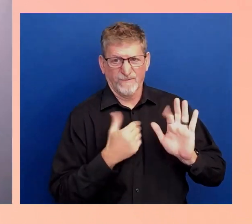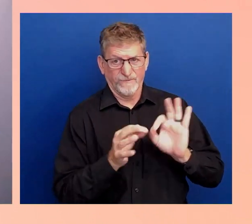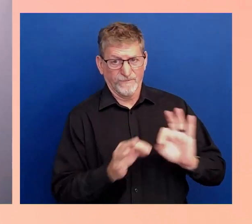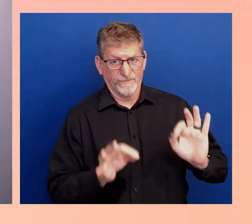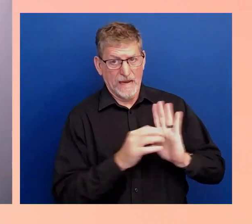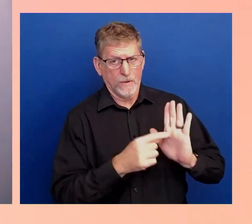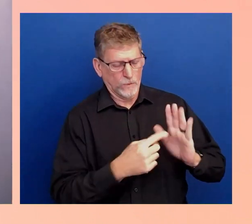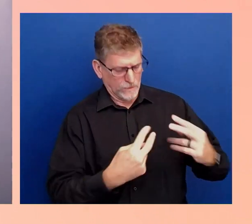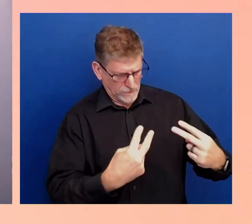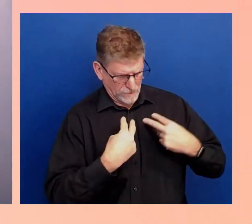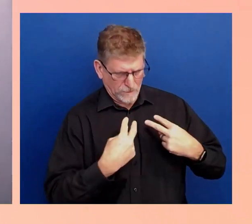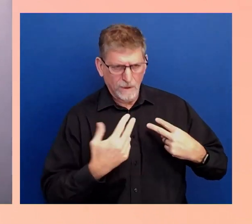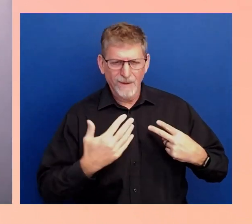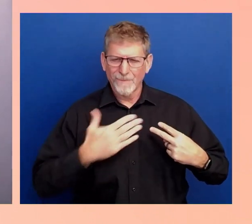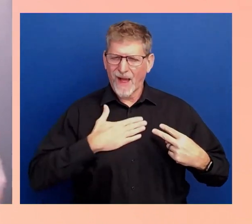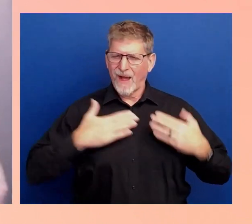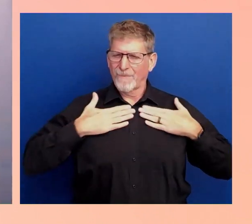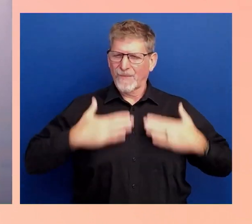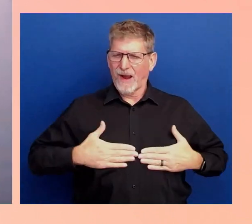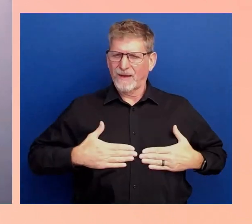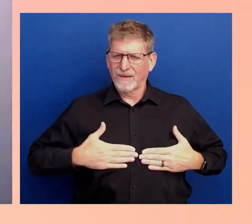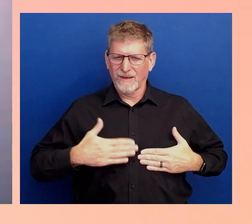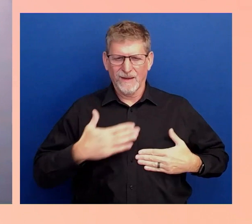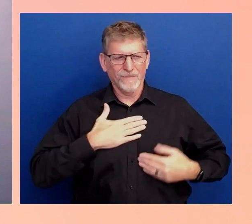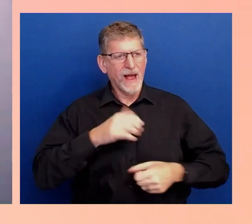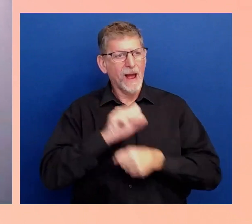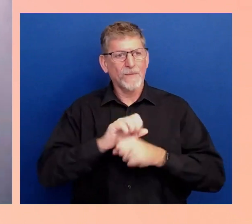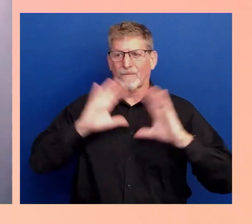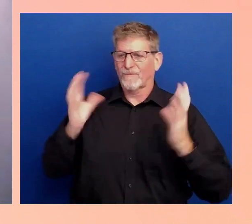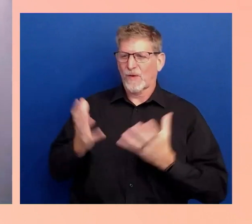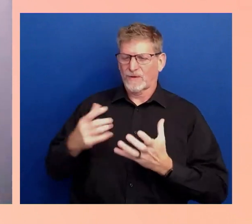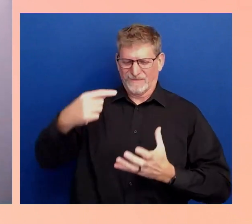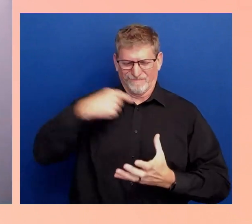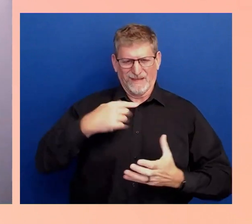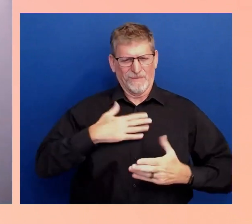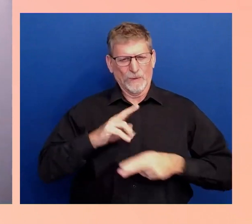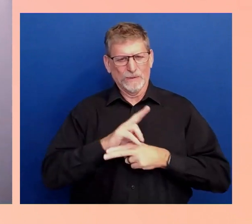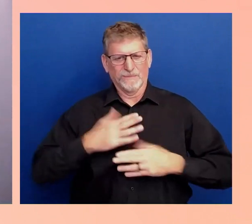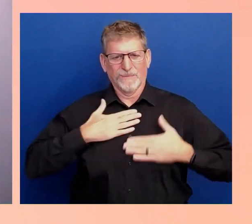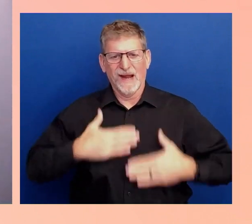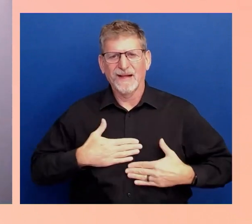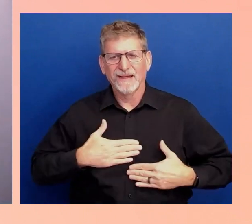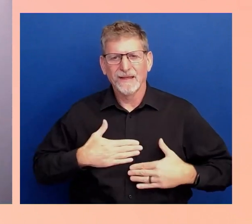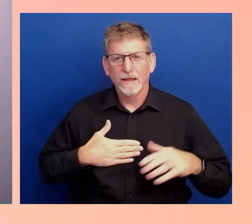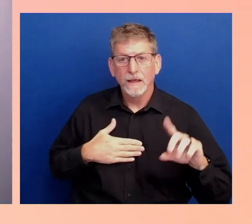Where disability is very much undervalued, not celebrated.